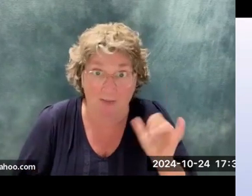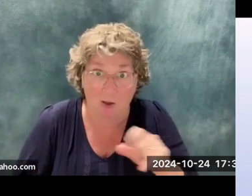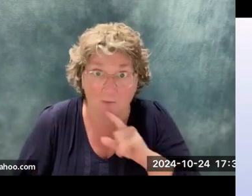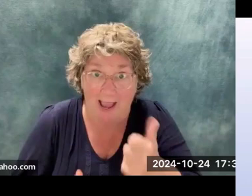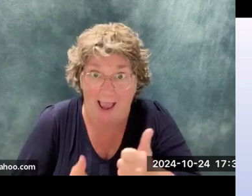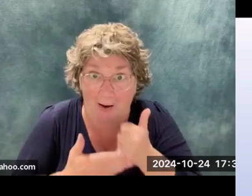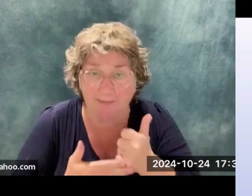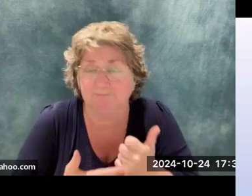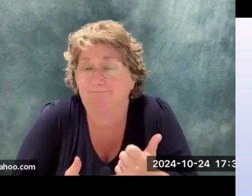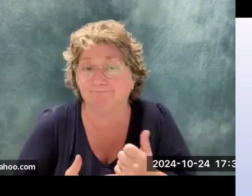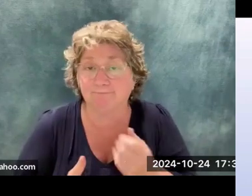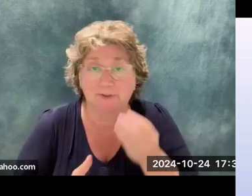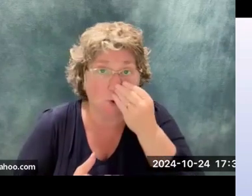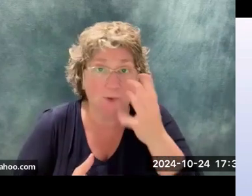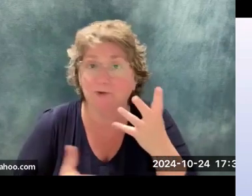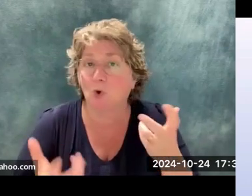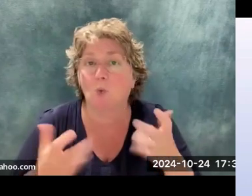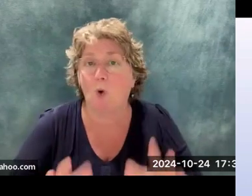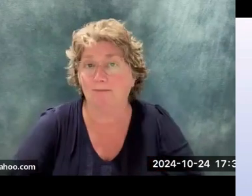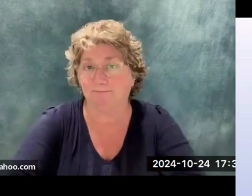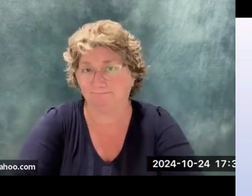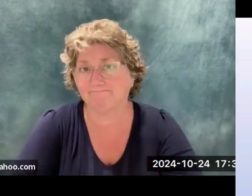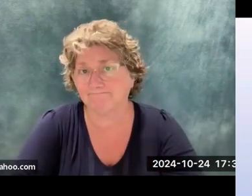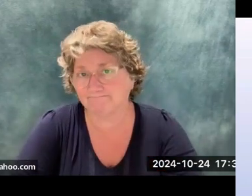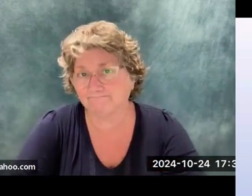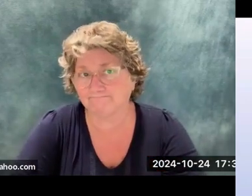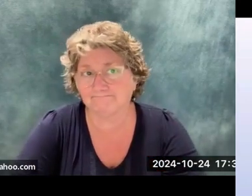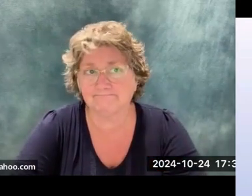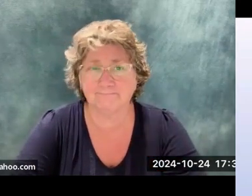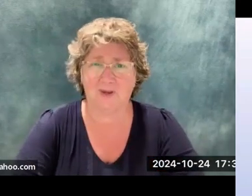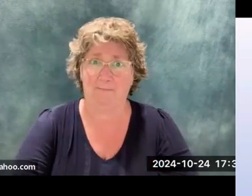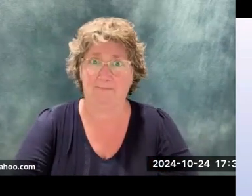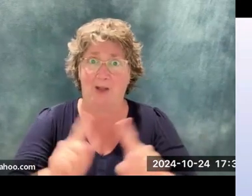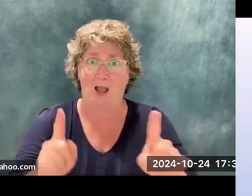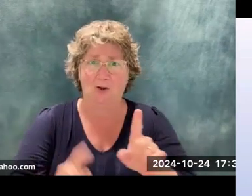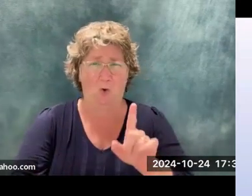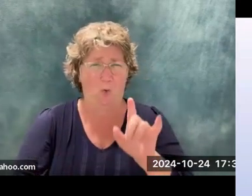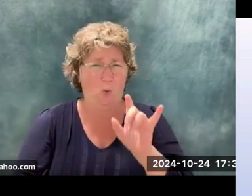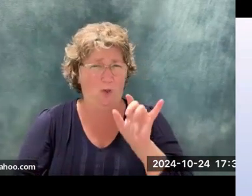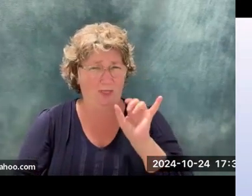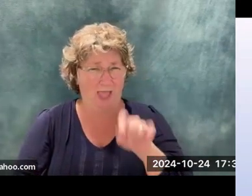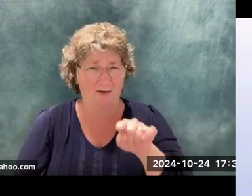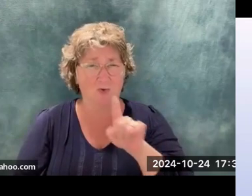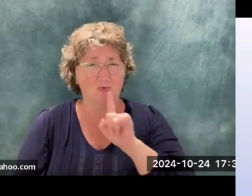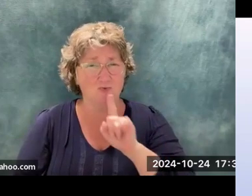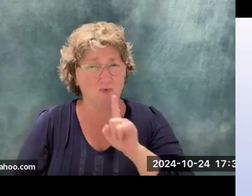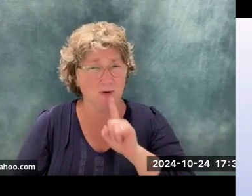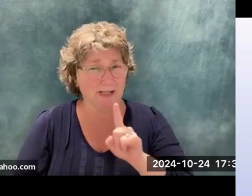Now, the funny thing about this, it's become kind of politicized, which is very disappointing to somebody like me,